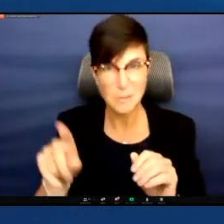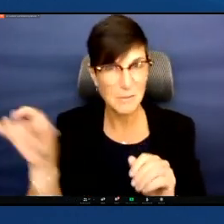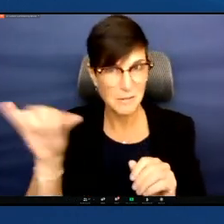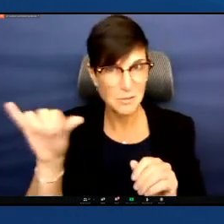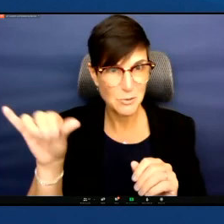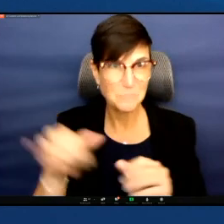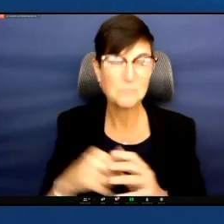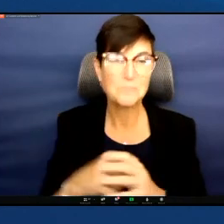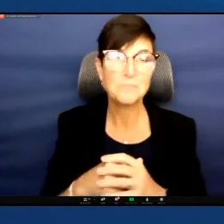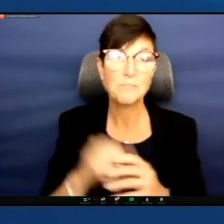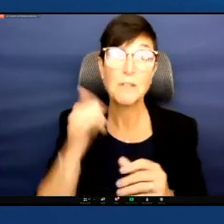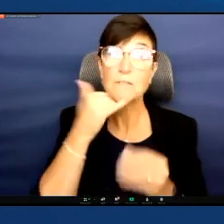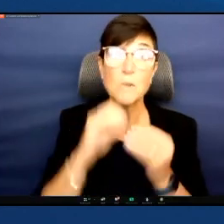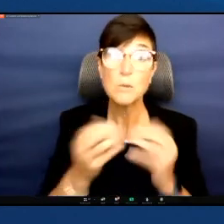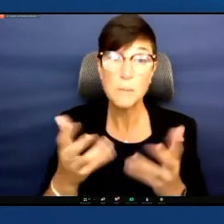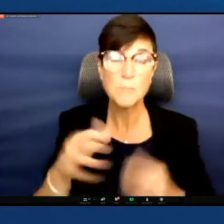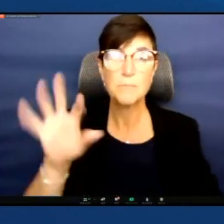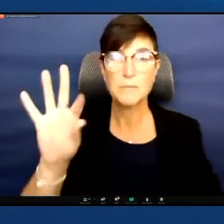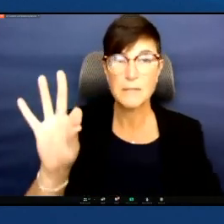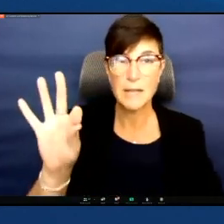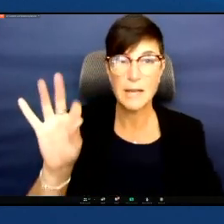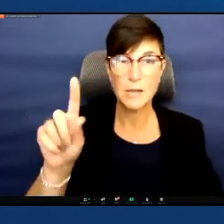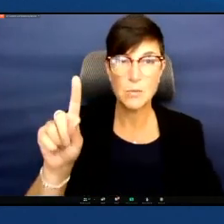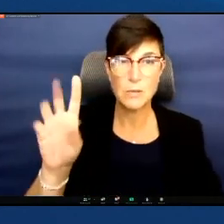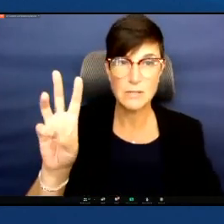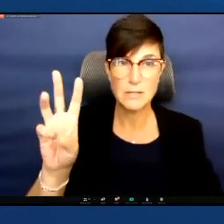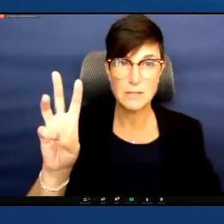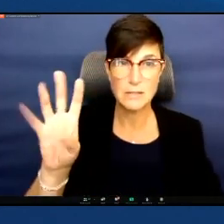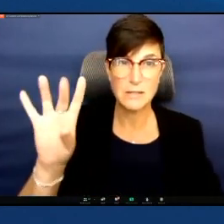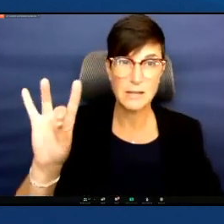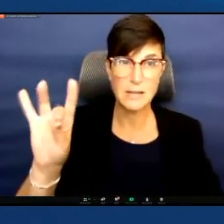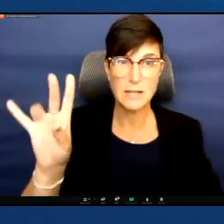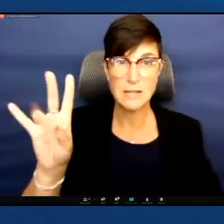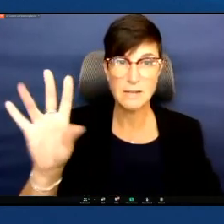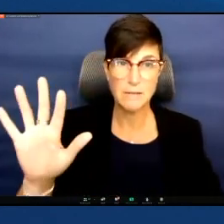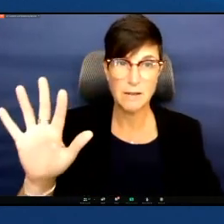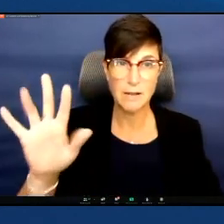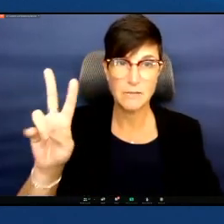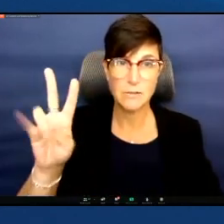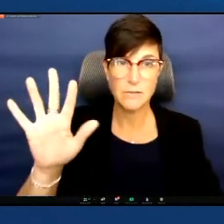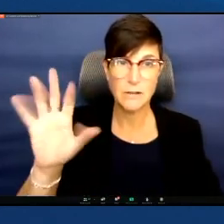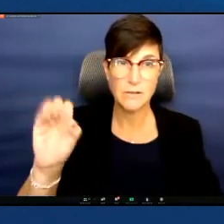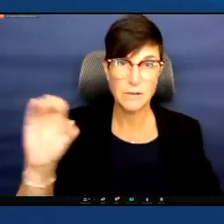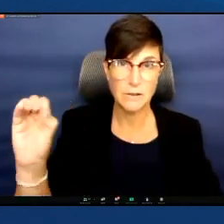And that number is 9168752500